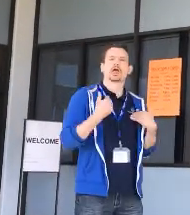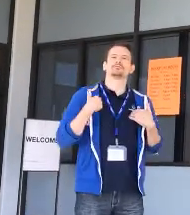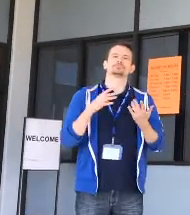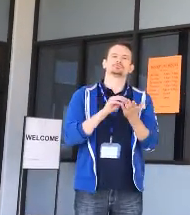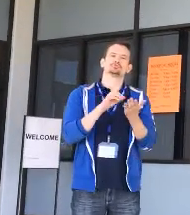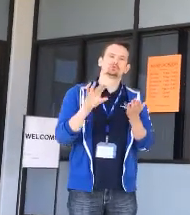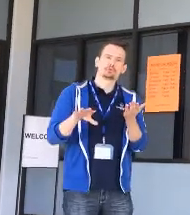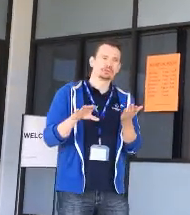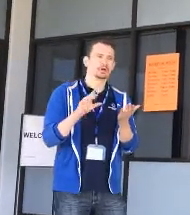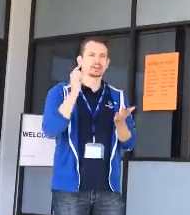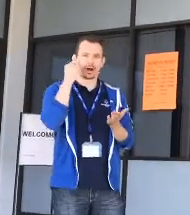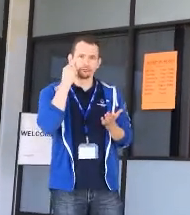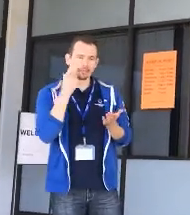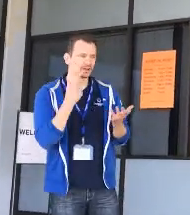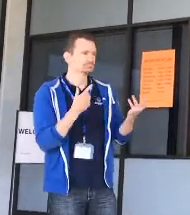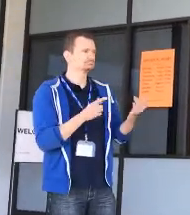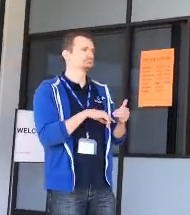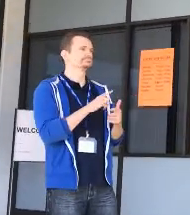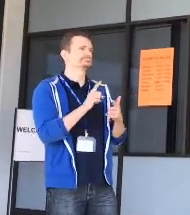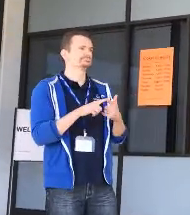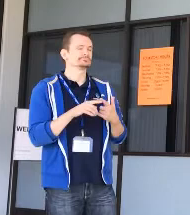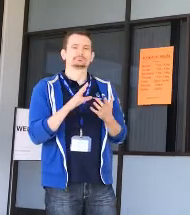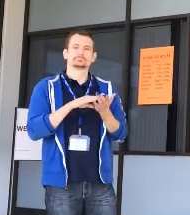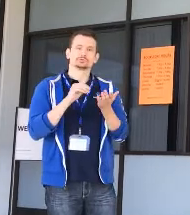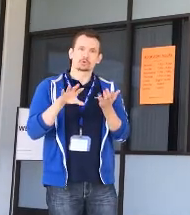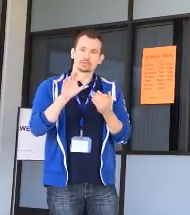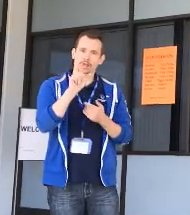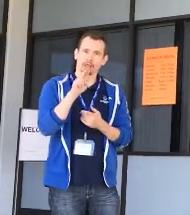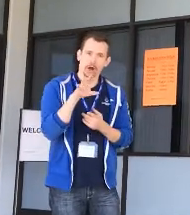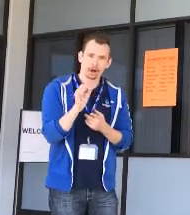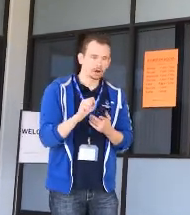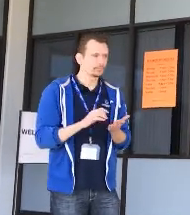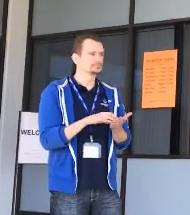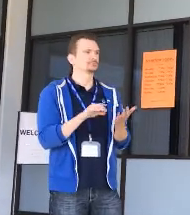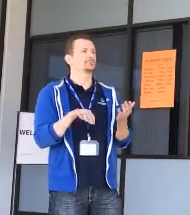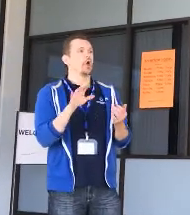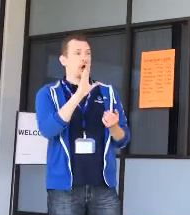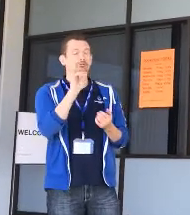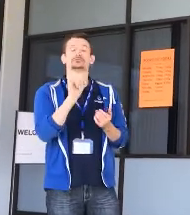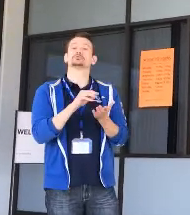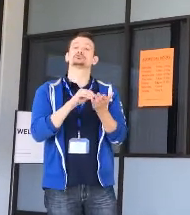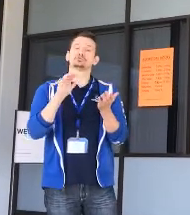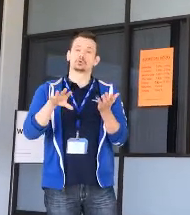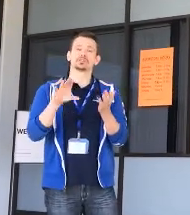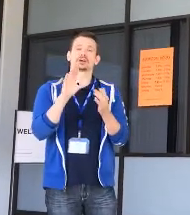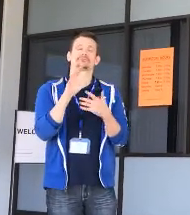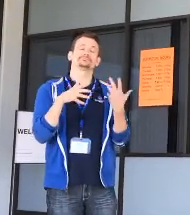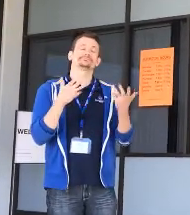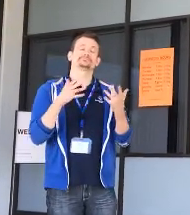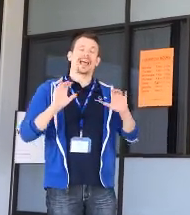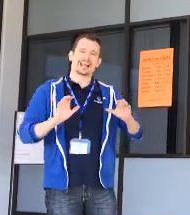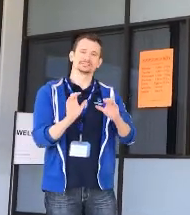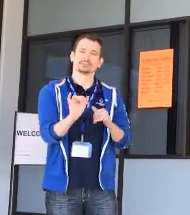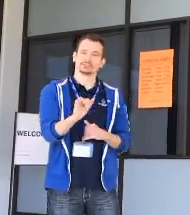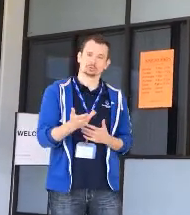It has the Student Government, Student clubs and also Student activities, too.